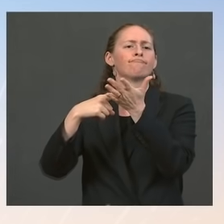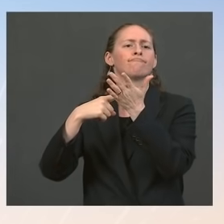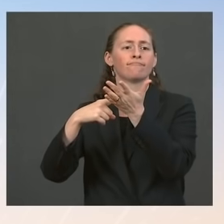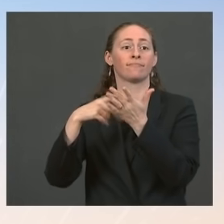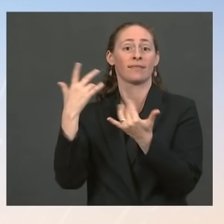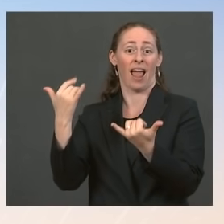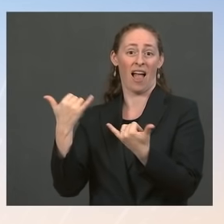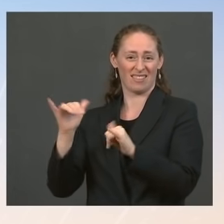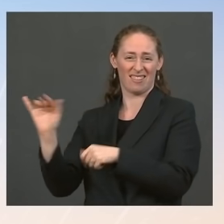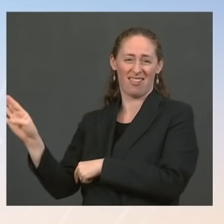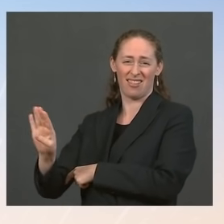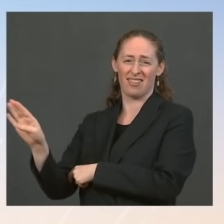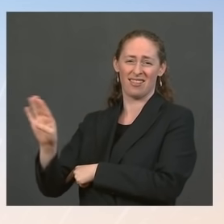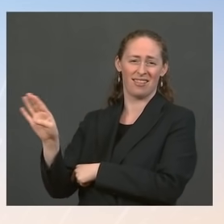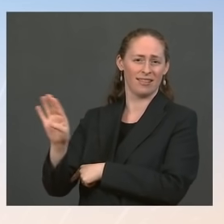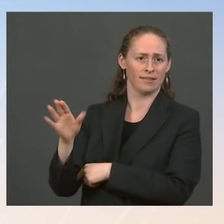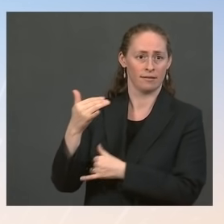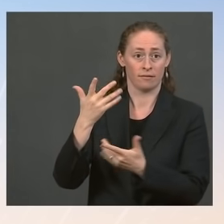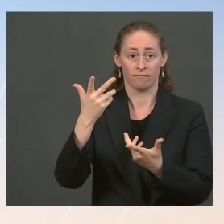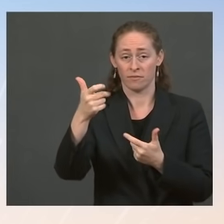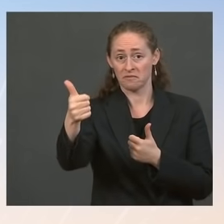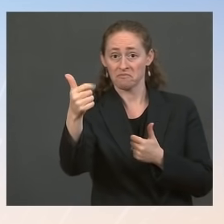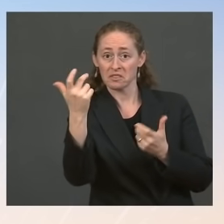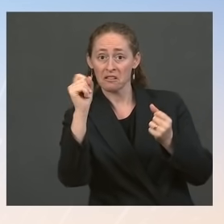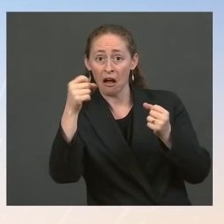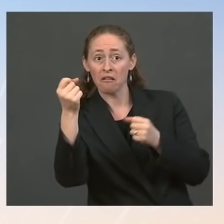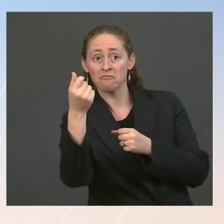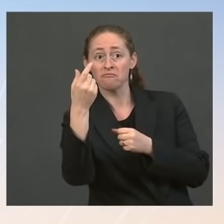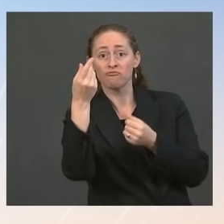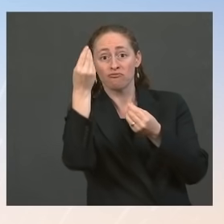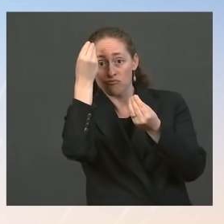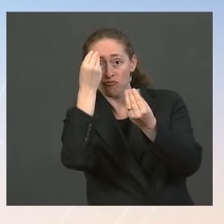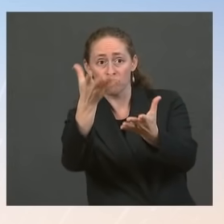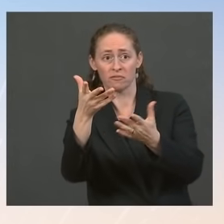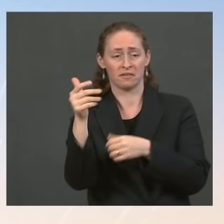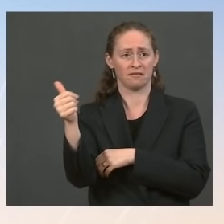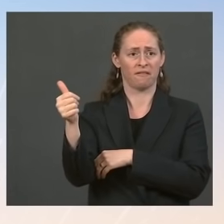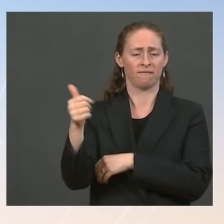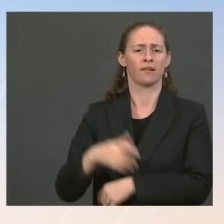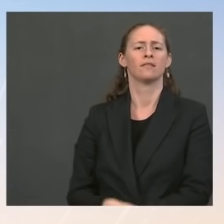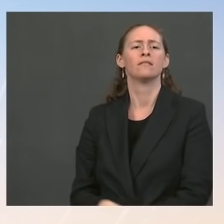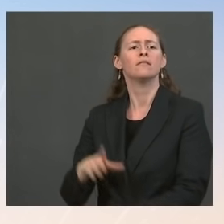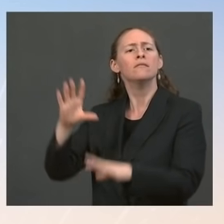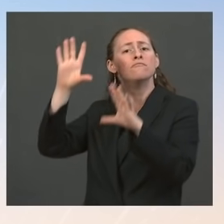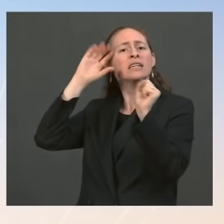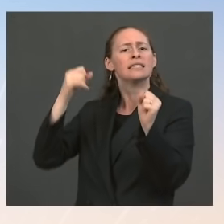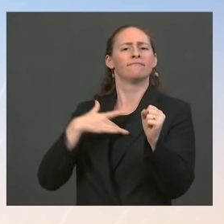where they are comfortable, in terms of topline numbers. But the President felt it was constructive, felt they moved the ball forward,